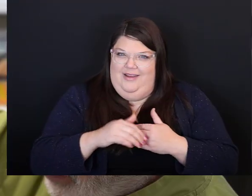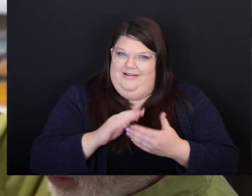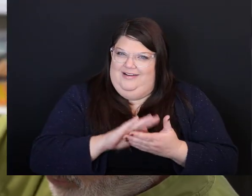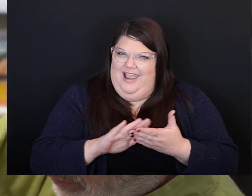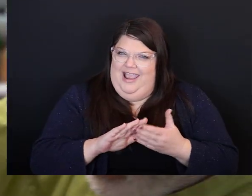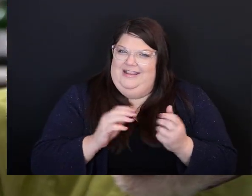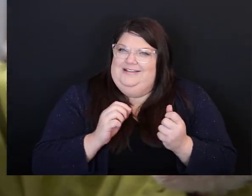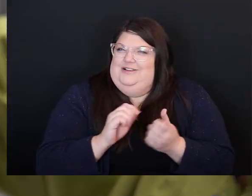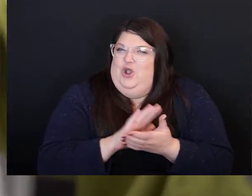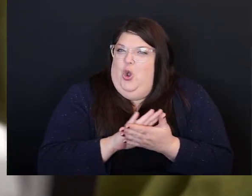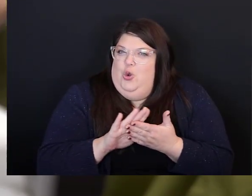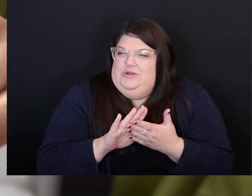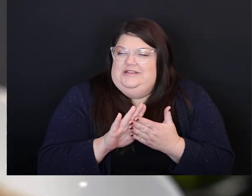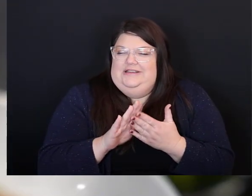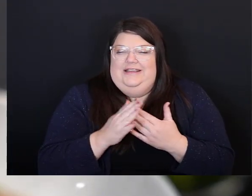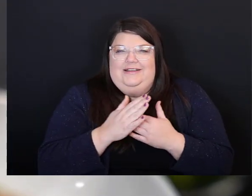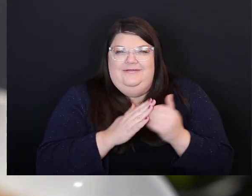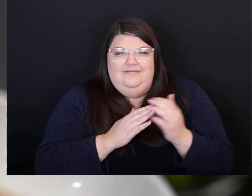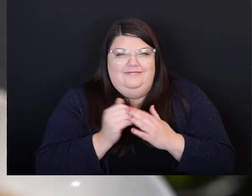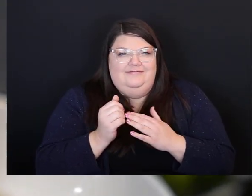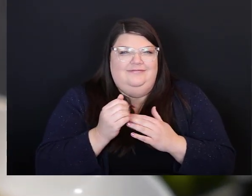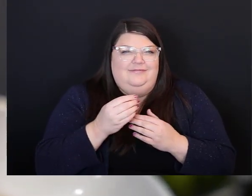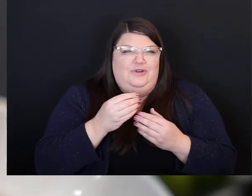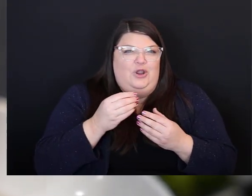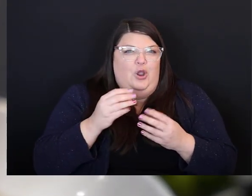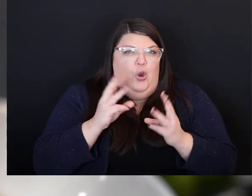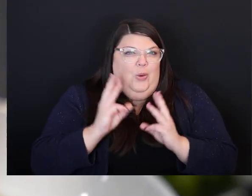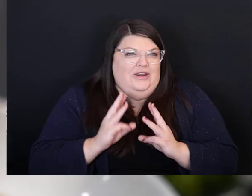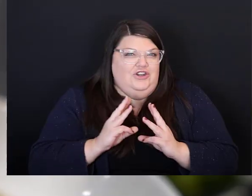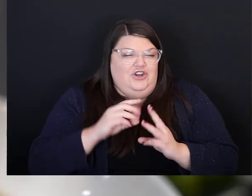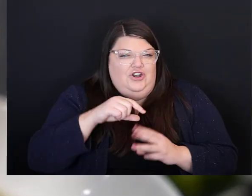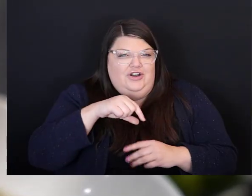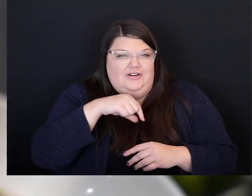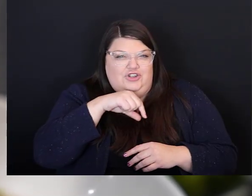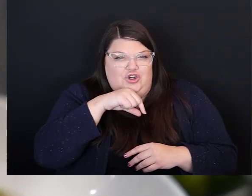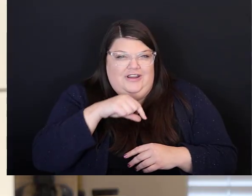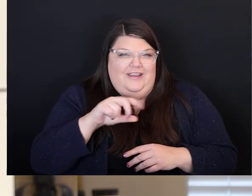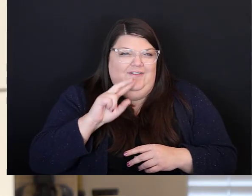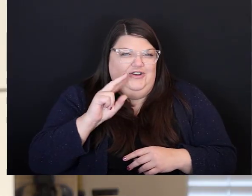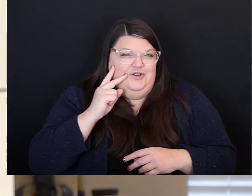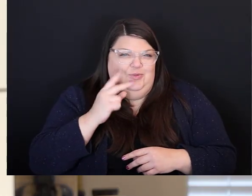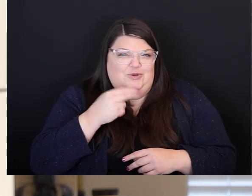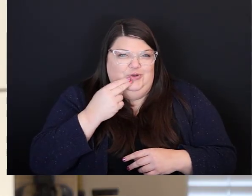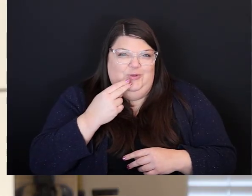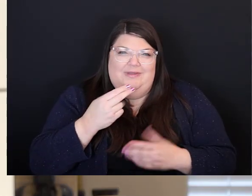Cozy wintery turkey vegetable soup. Thanks for joining me today, and I hope to see you again soon.